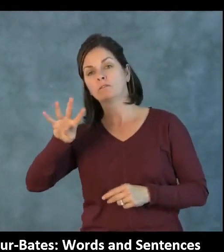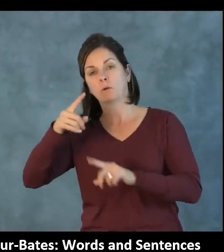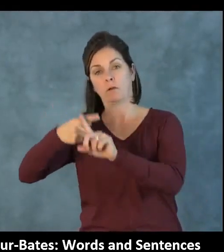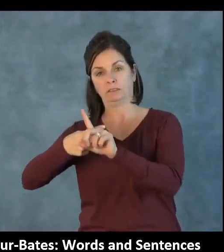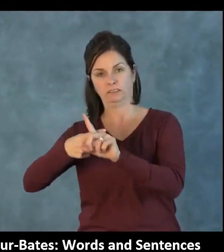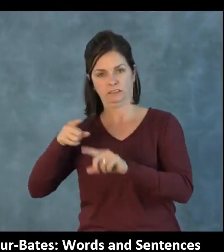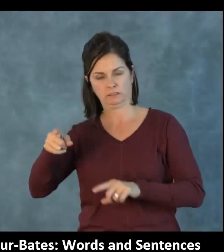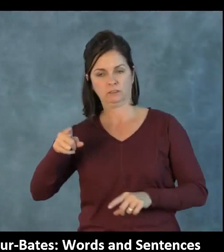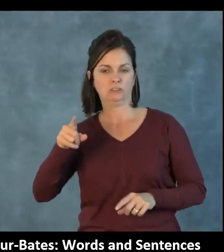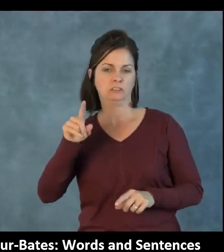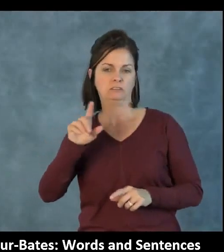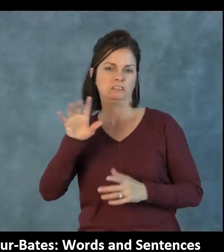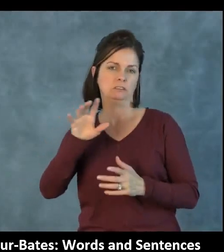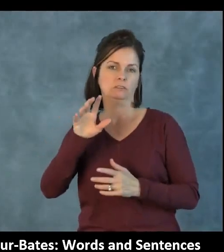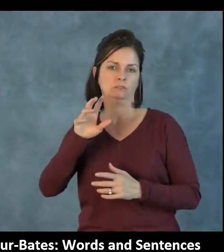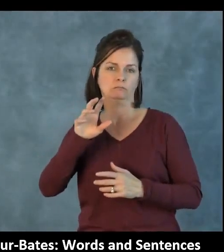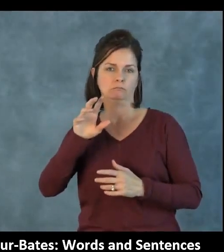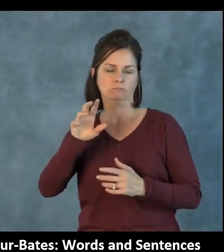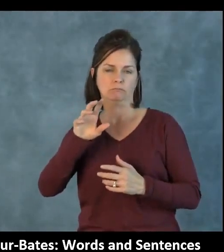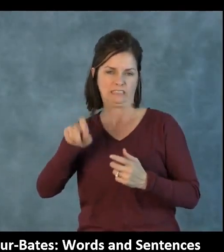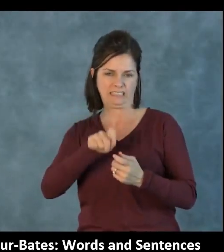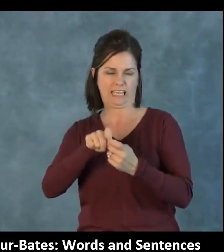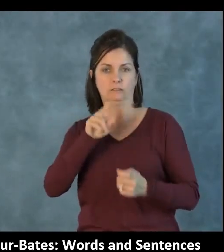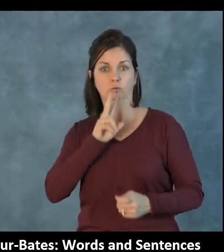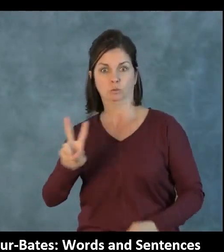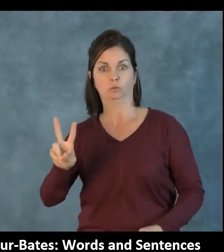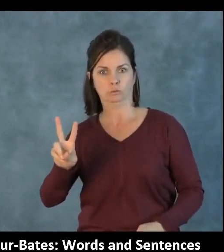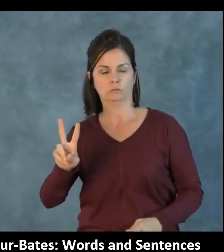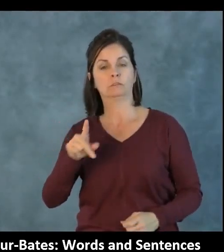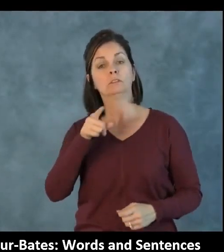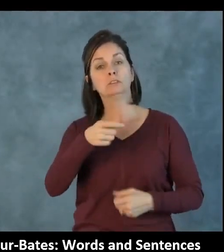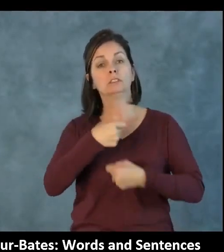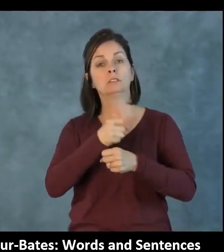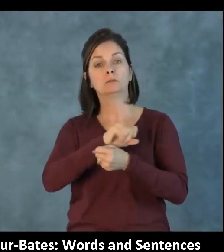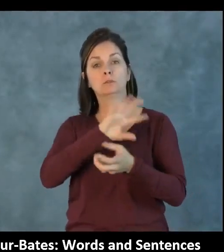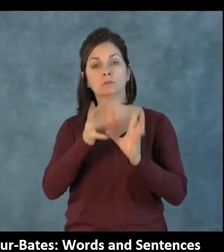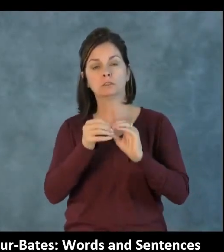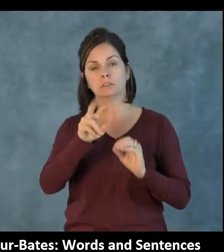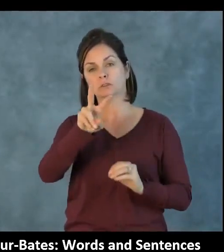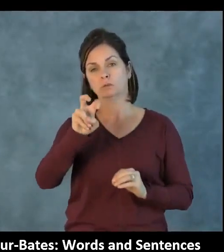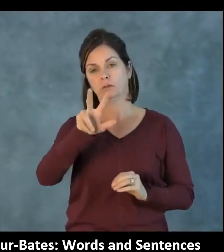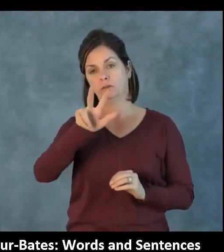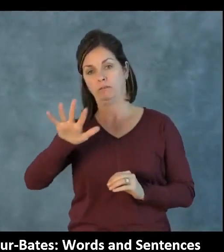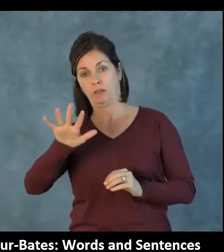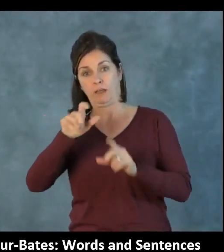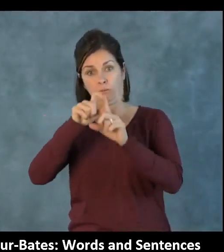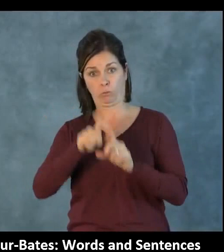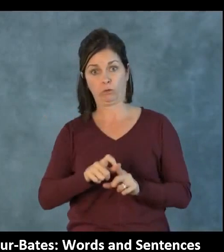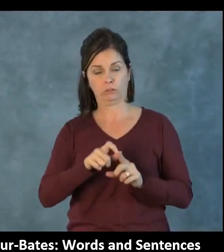so exactly two years of age. She's producing 235 words,